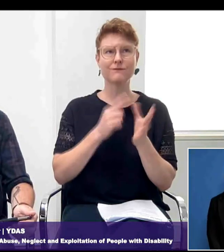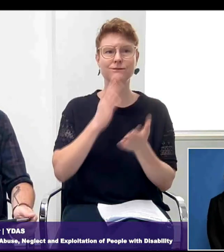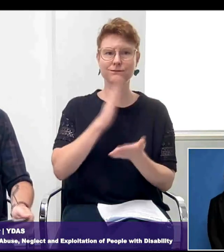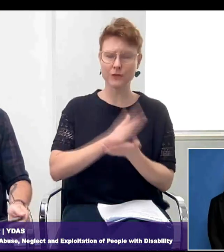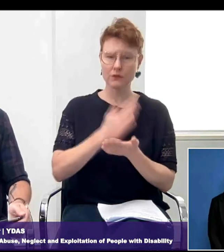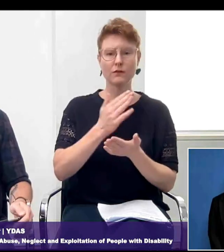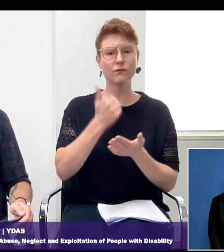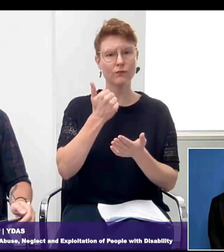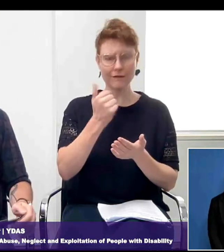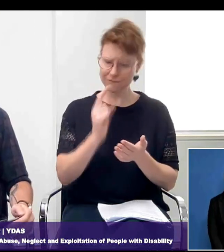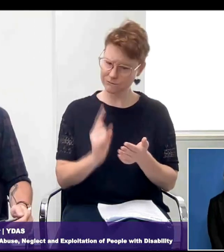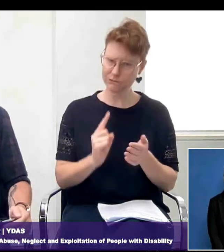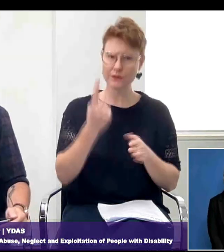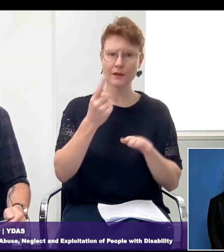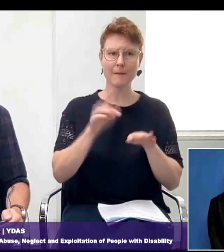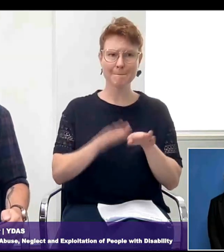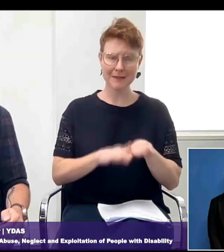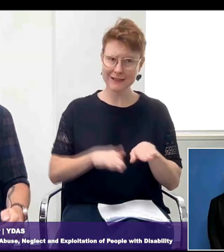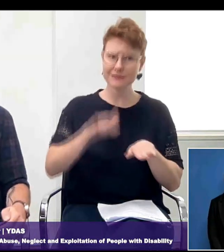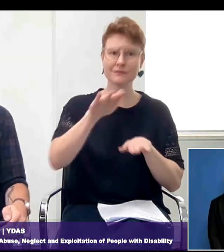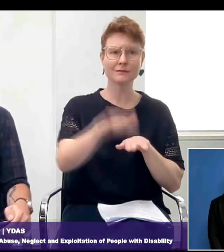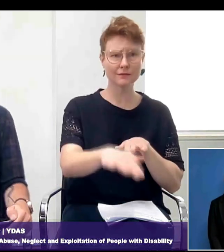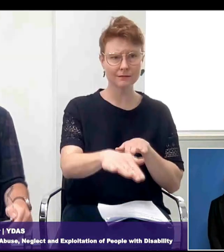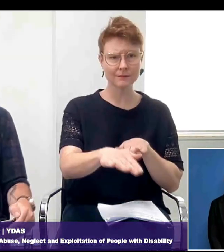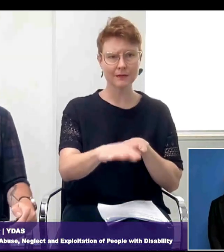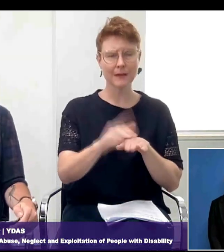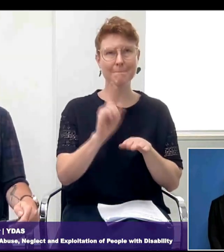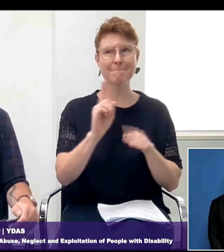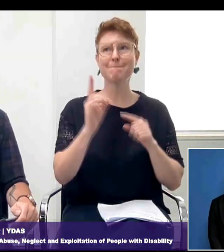I do believe that quotas are a great first step.